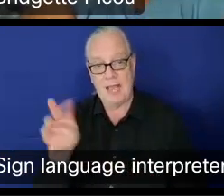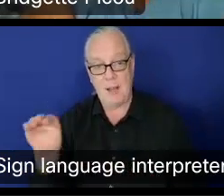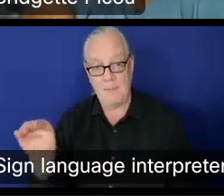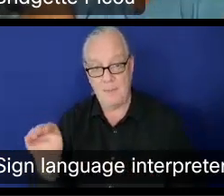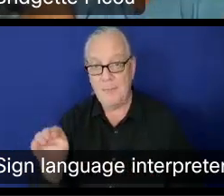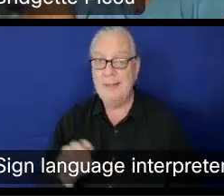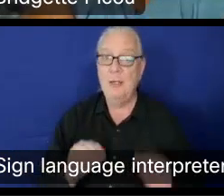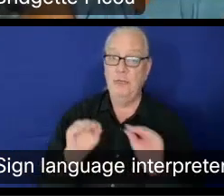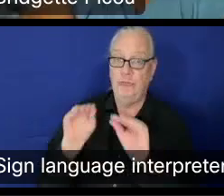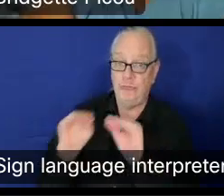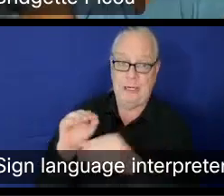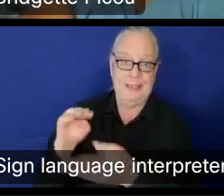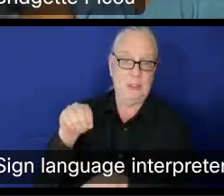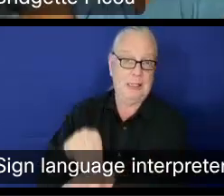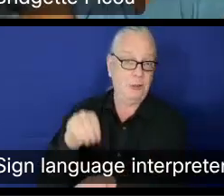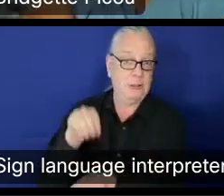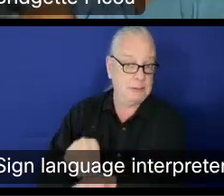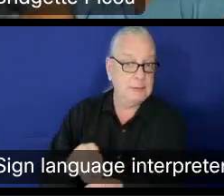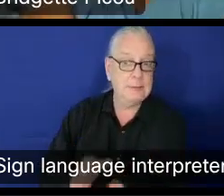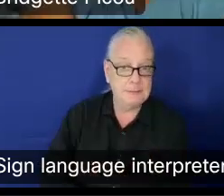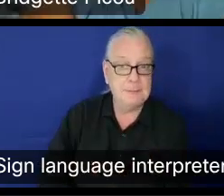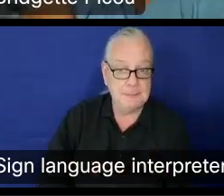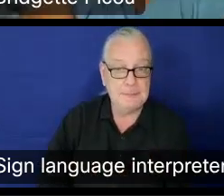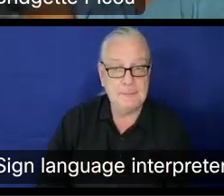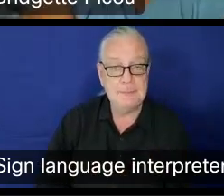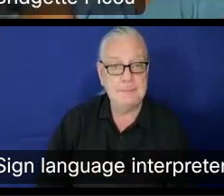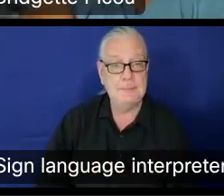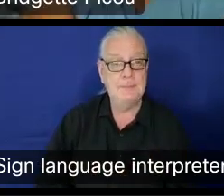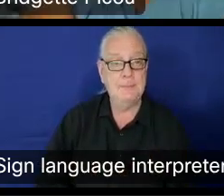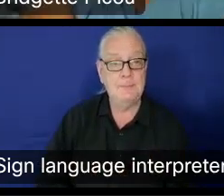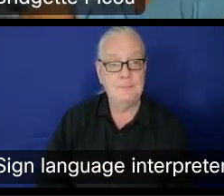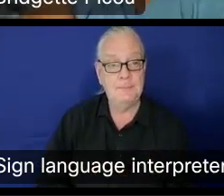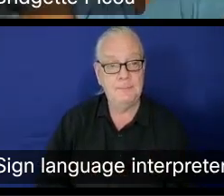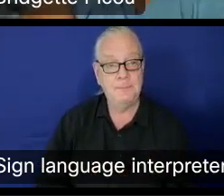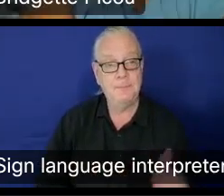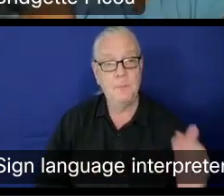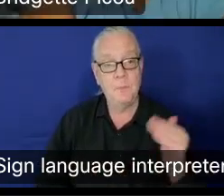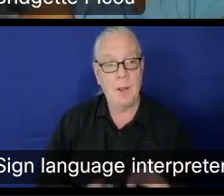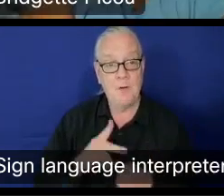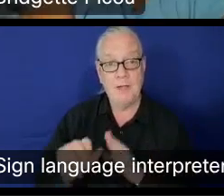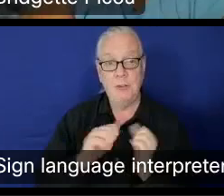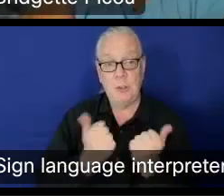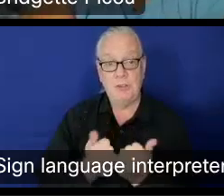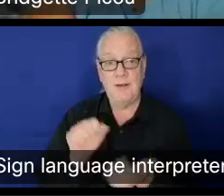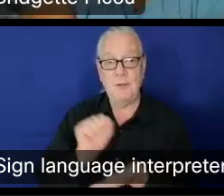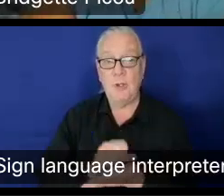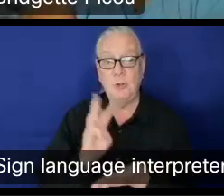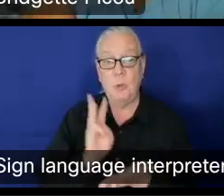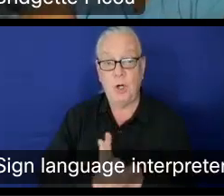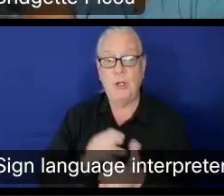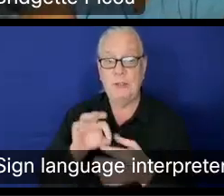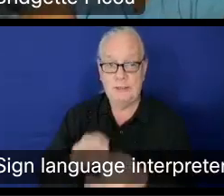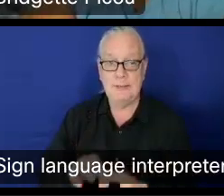clinicians. Association of Social Workers in HIV and AIDS